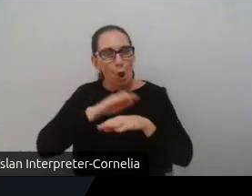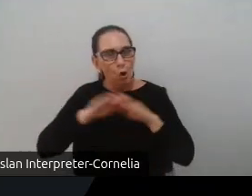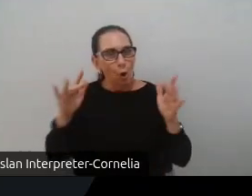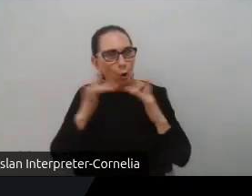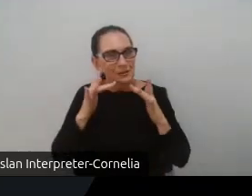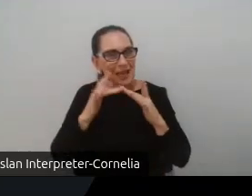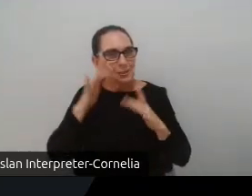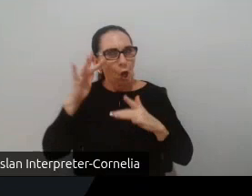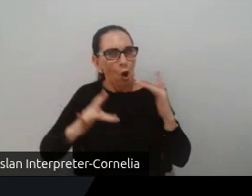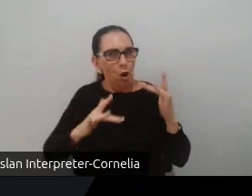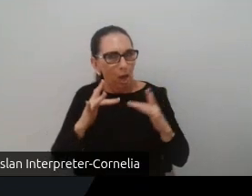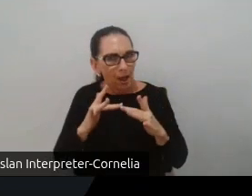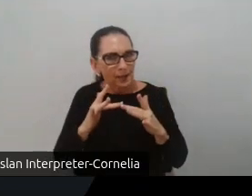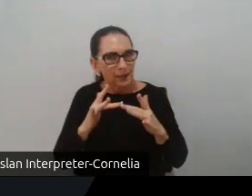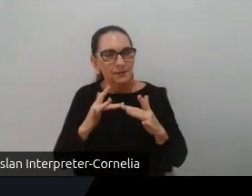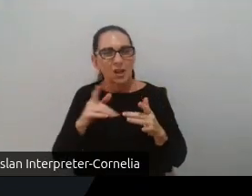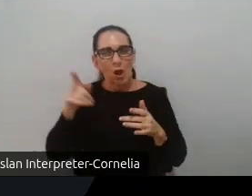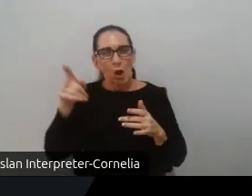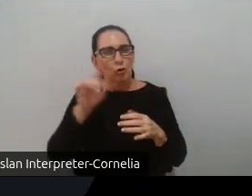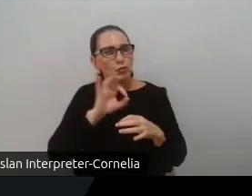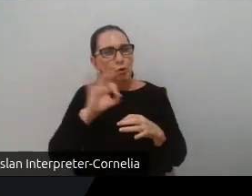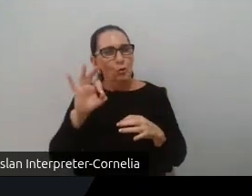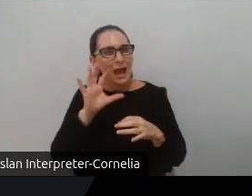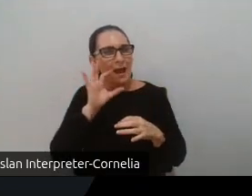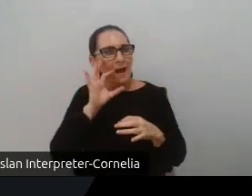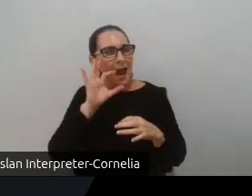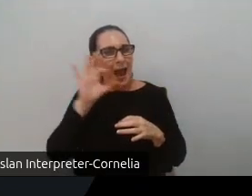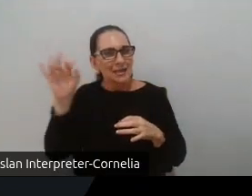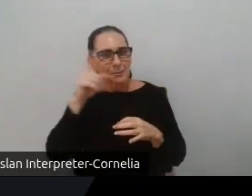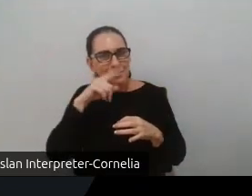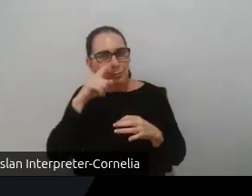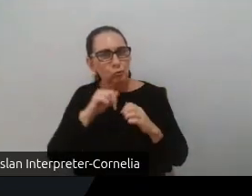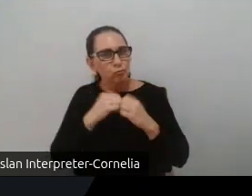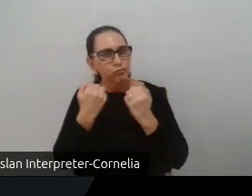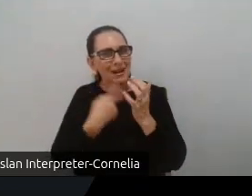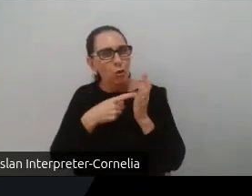Please do not ask people to break rules. So he couldn't ask someone that she knows to go and